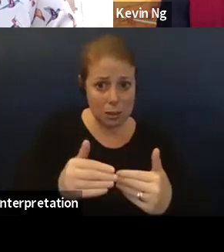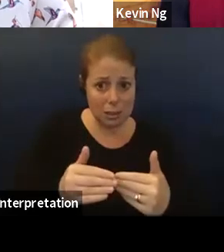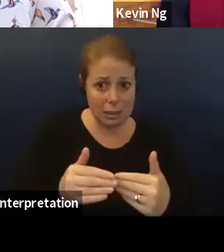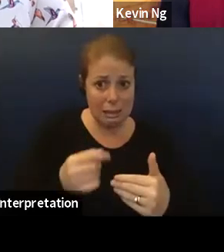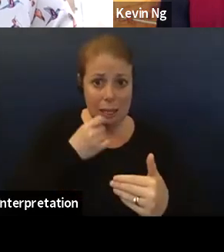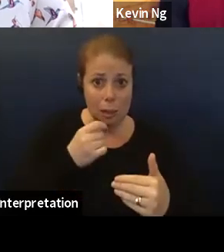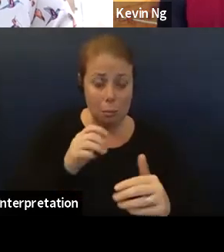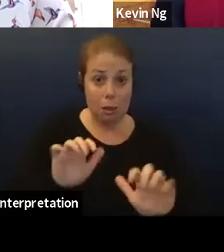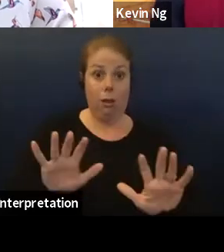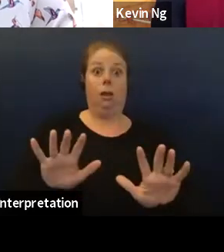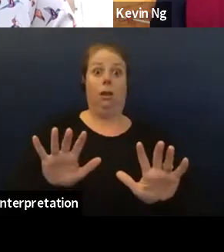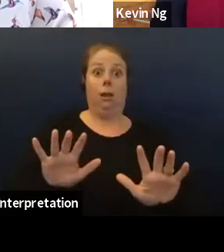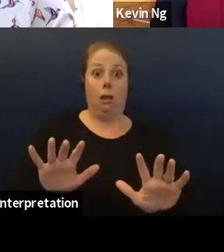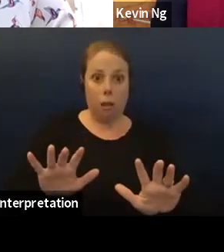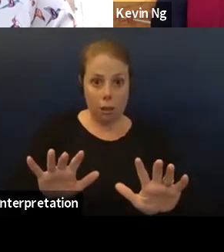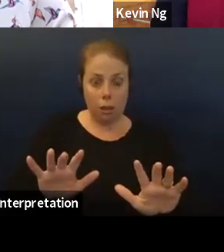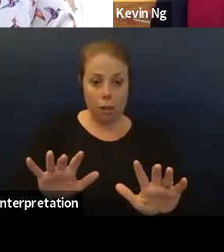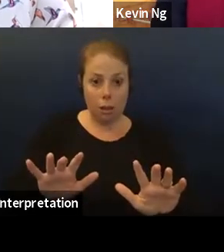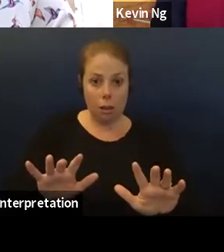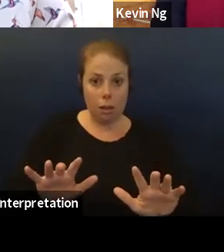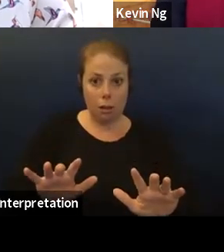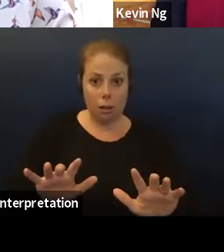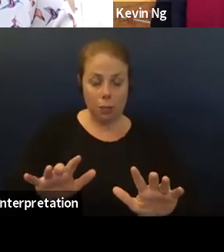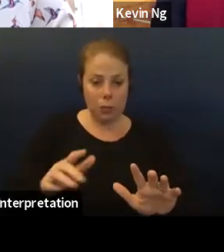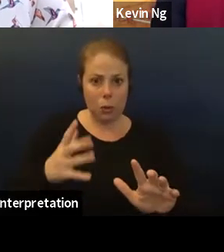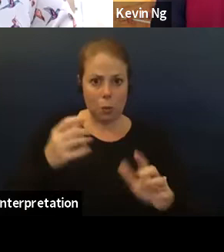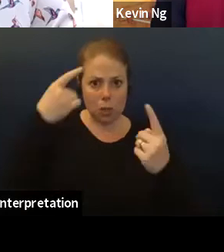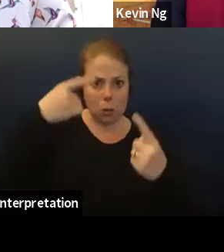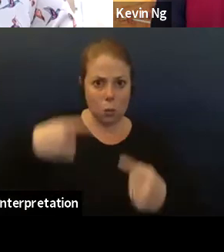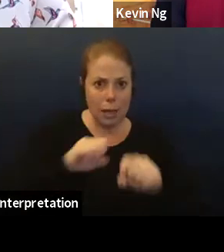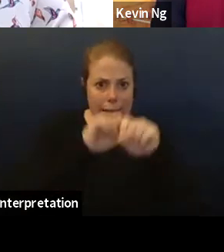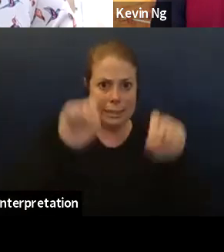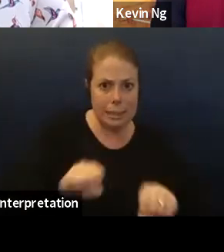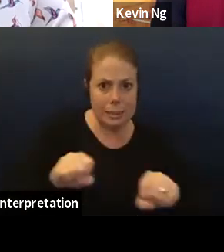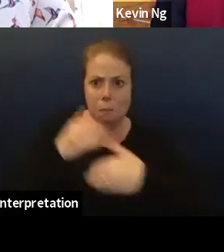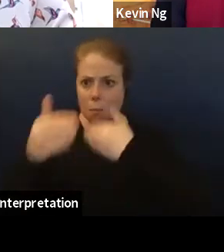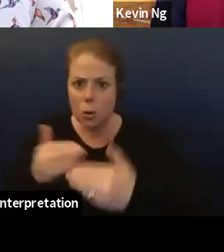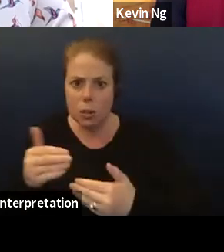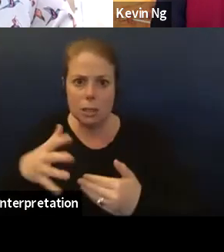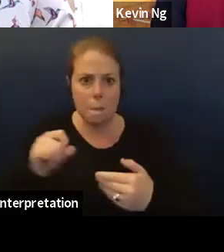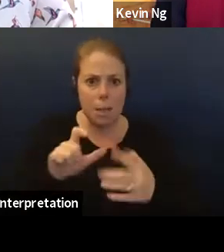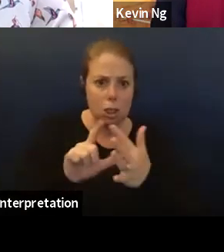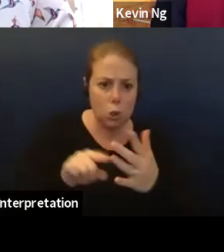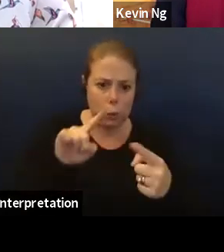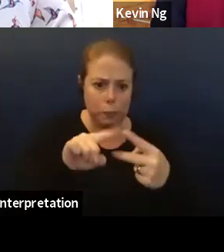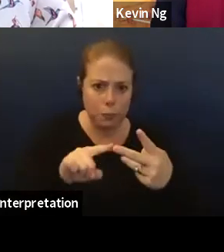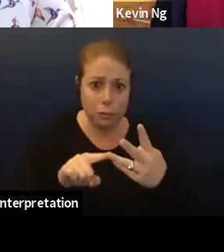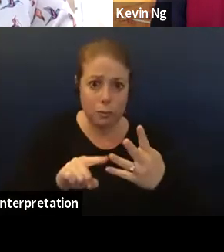around the system and the process and all of the things that you kind of have to do, and it can be quite intimidating in a panel assessment meeting for the first time